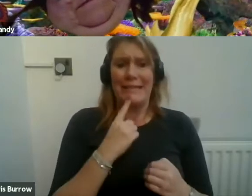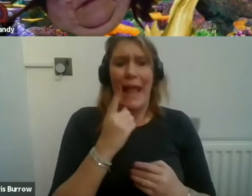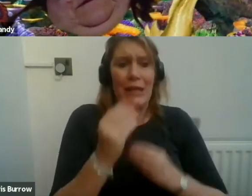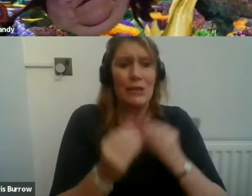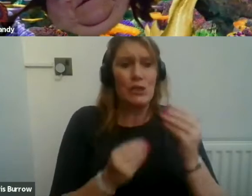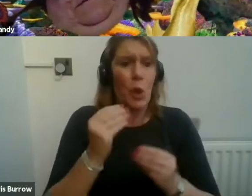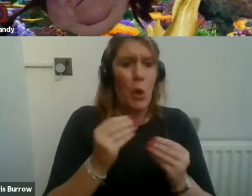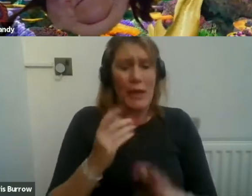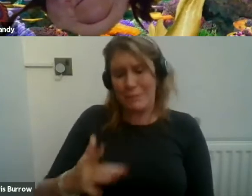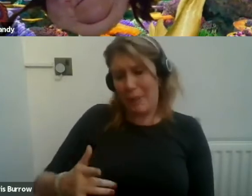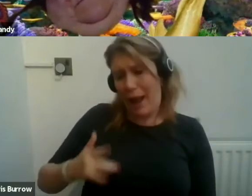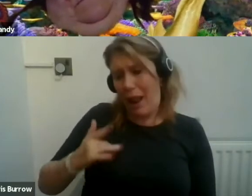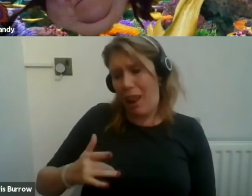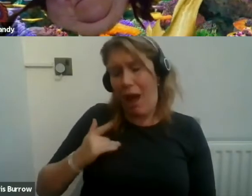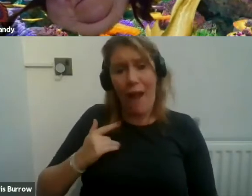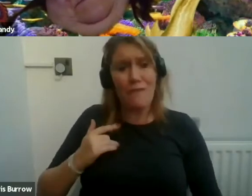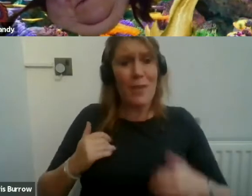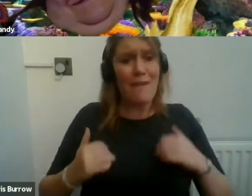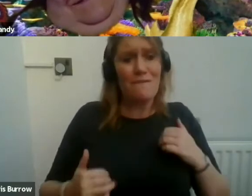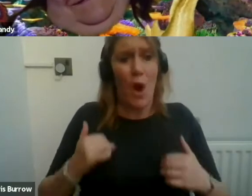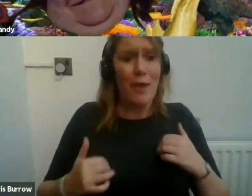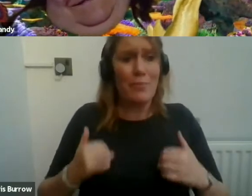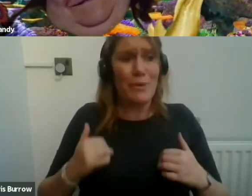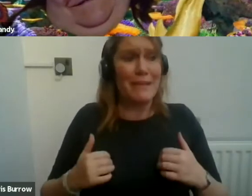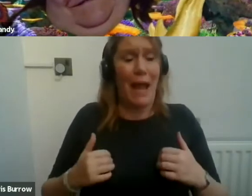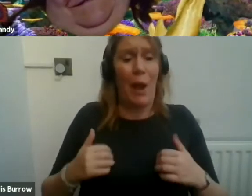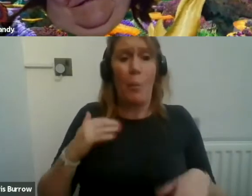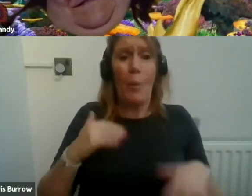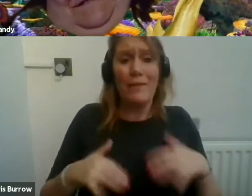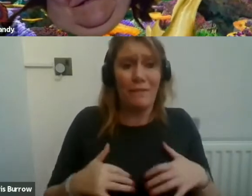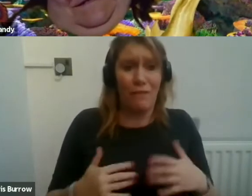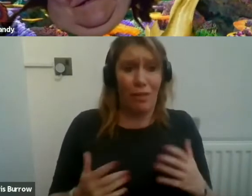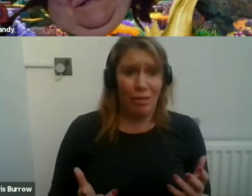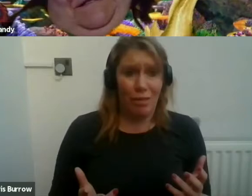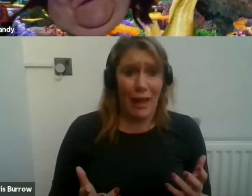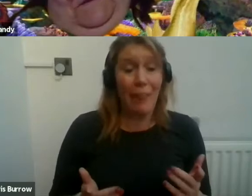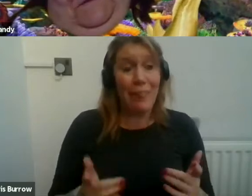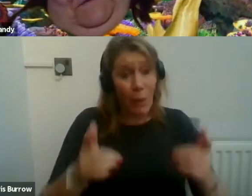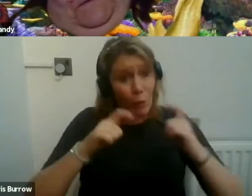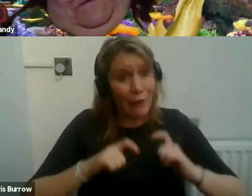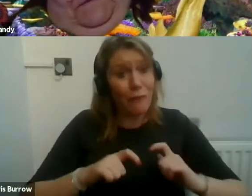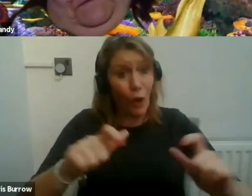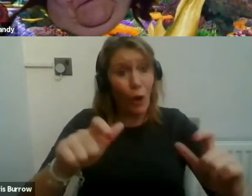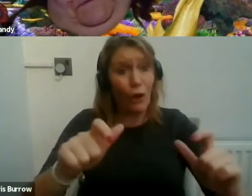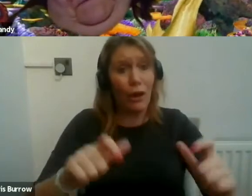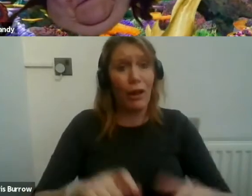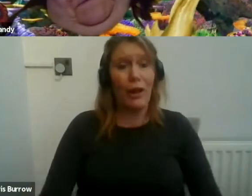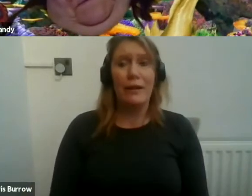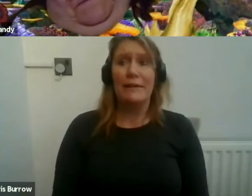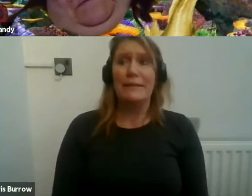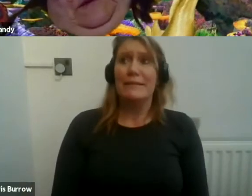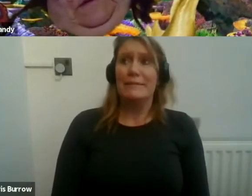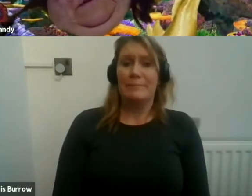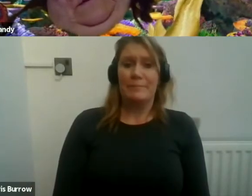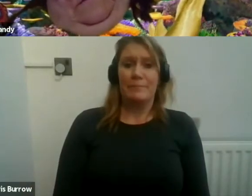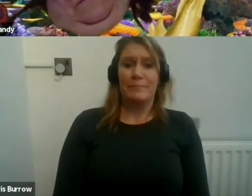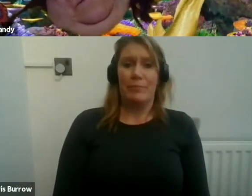vibrant and wonderful. And being available. I think that availability is